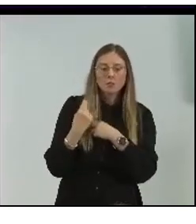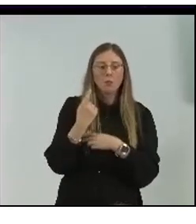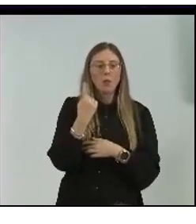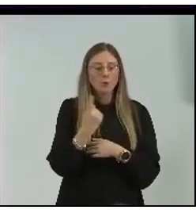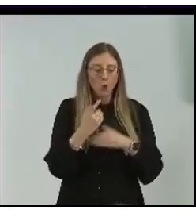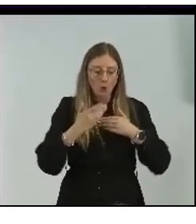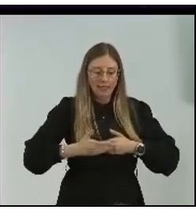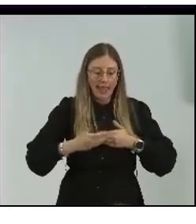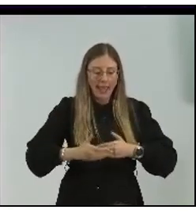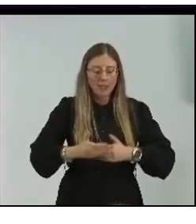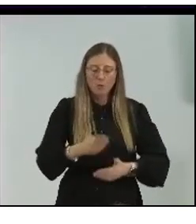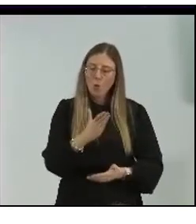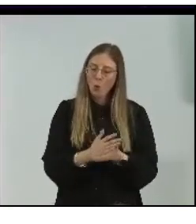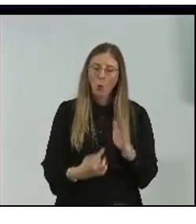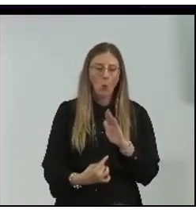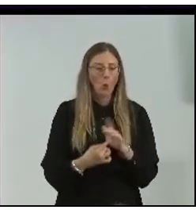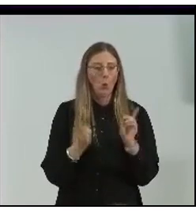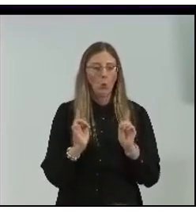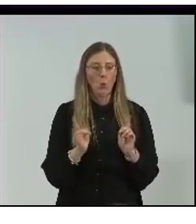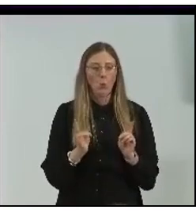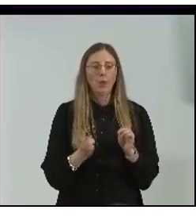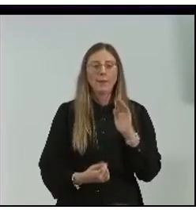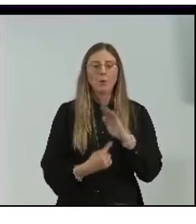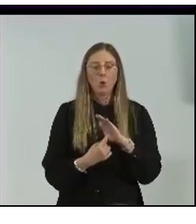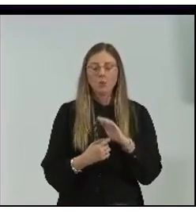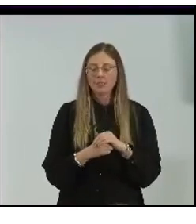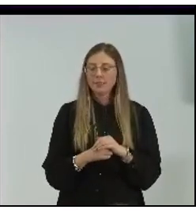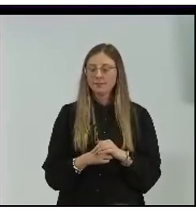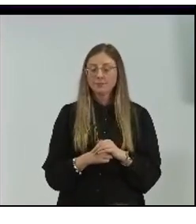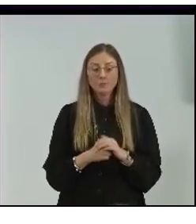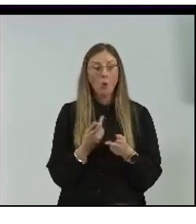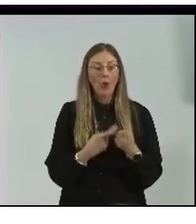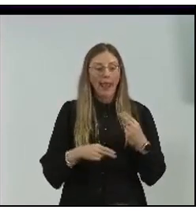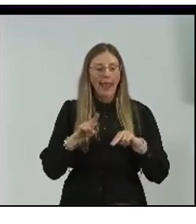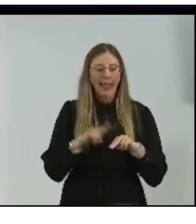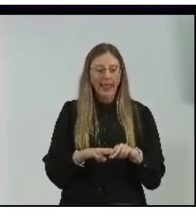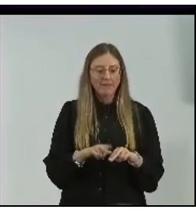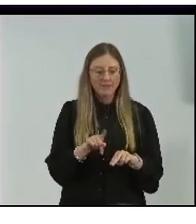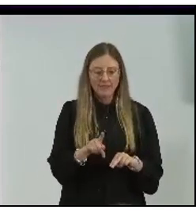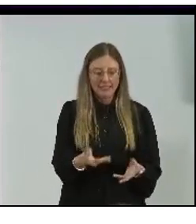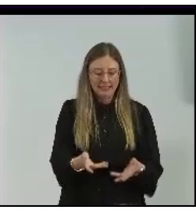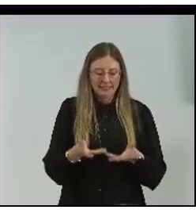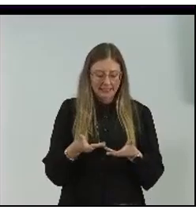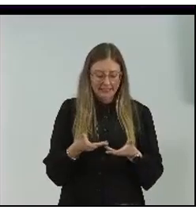stage is actually critical, but also recognising when something doesn't work, being able to speak